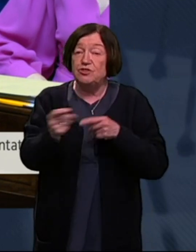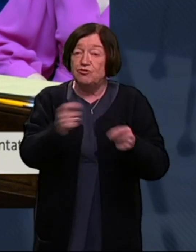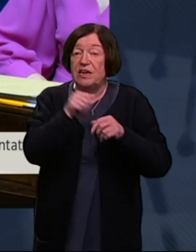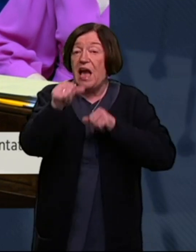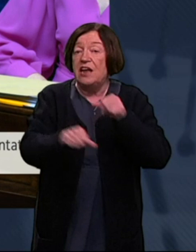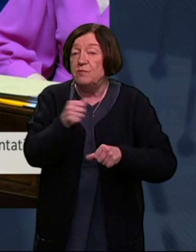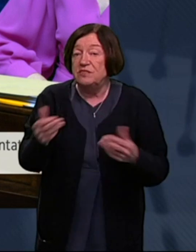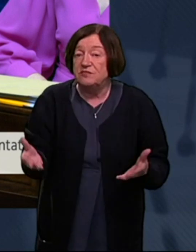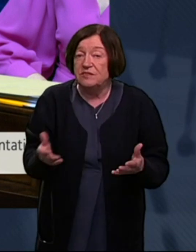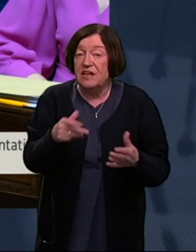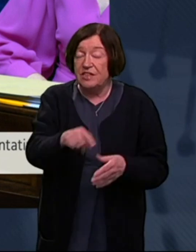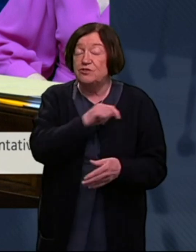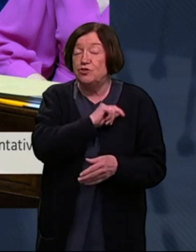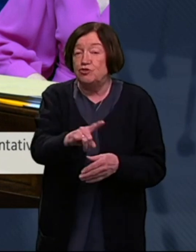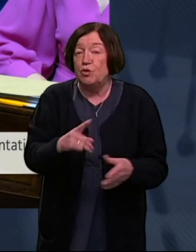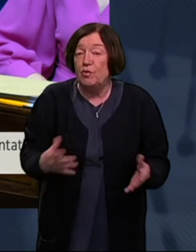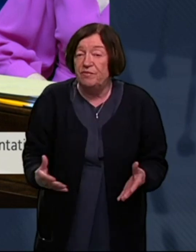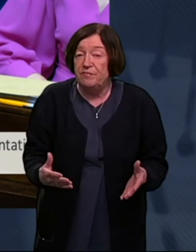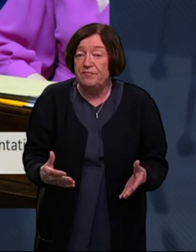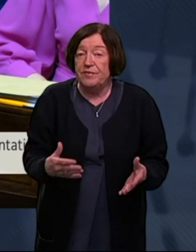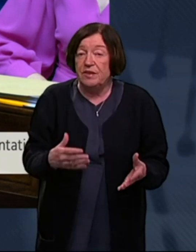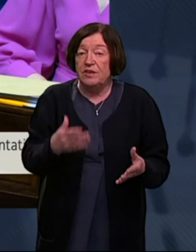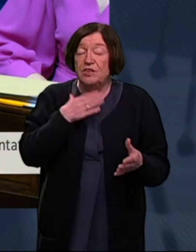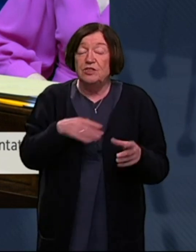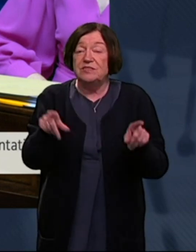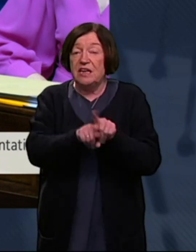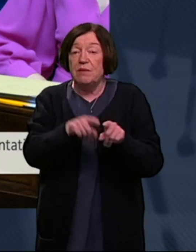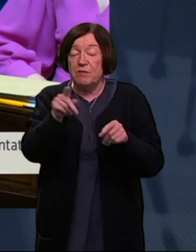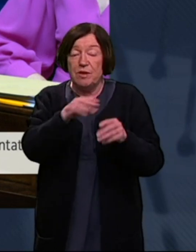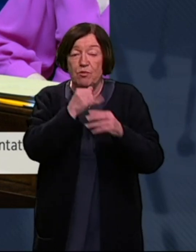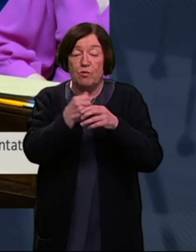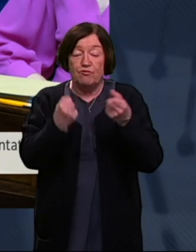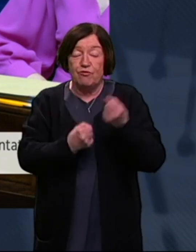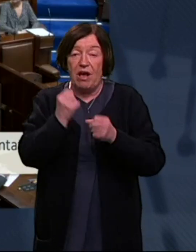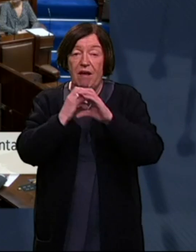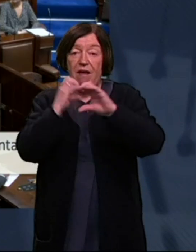and that is the truth of it, just as there are truckers who will break the road safety